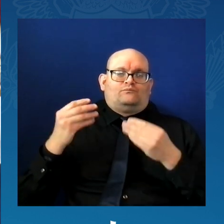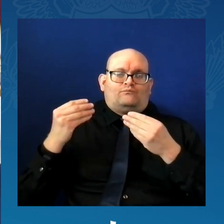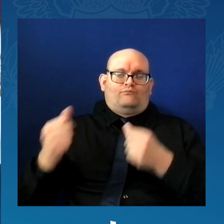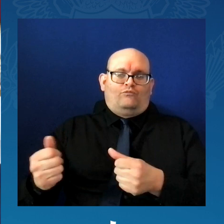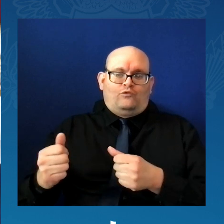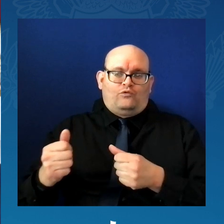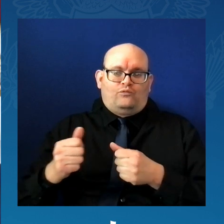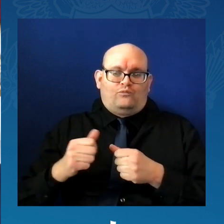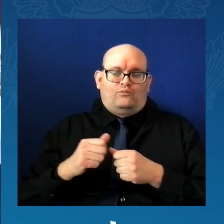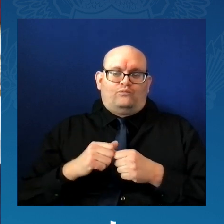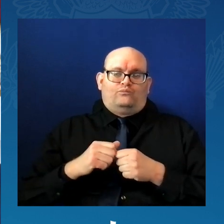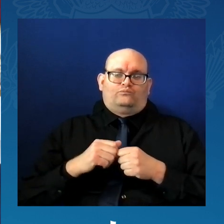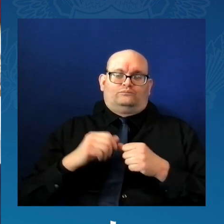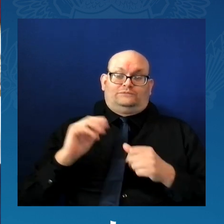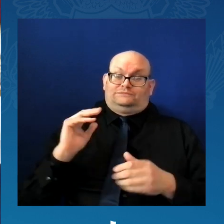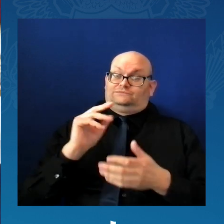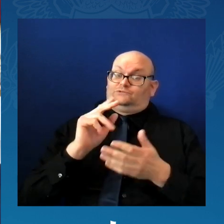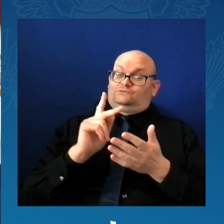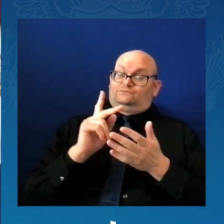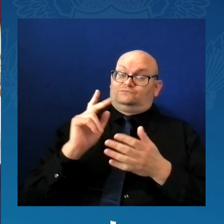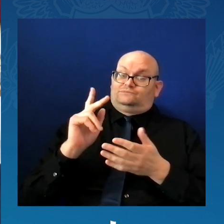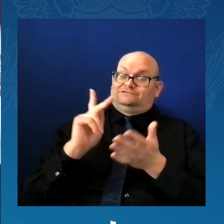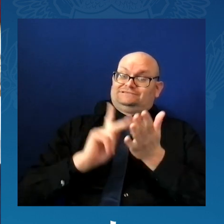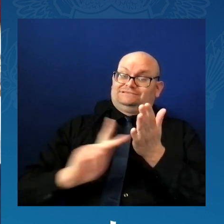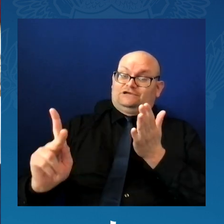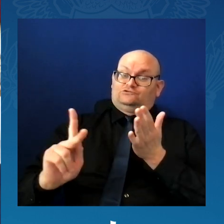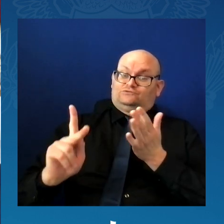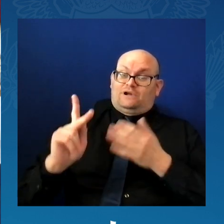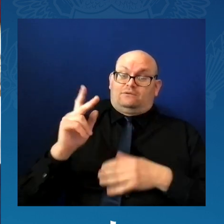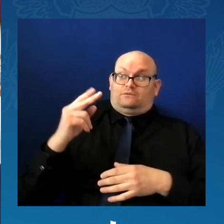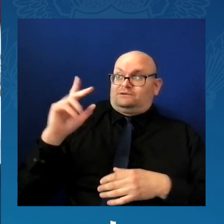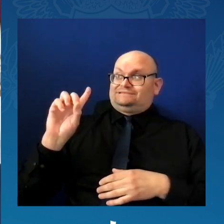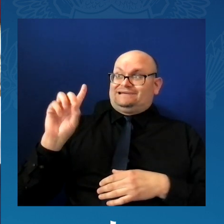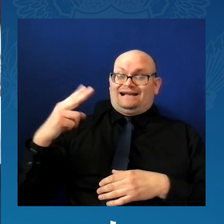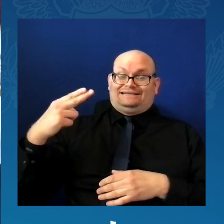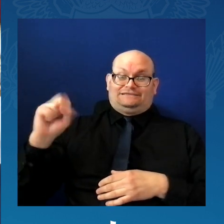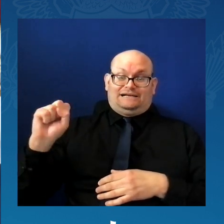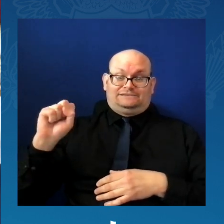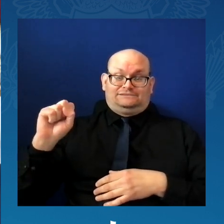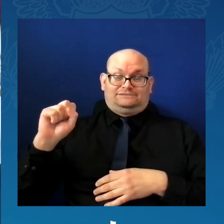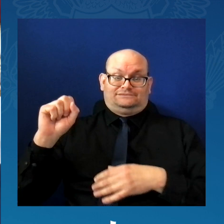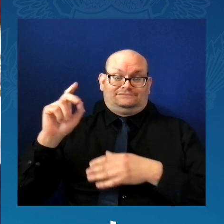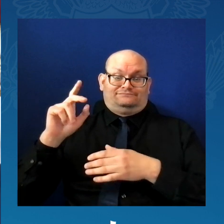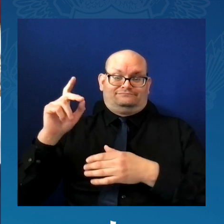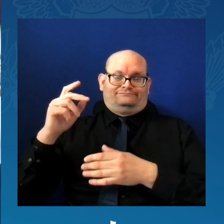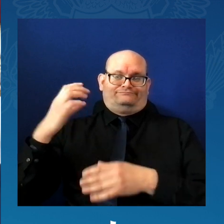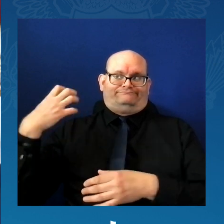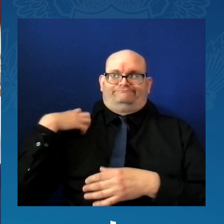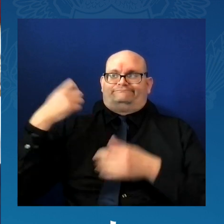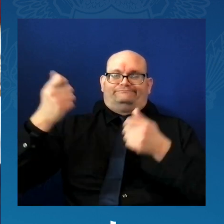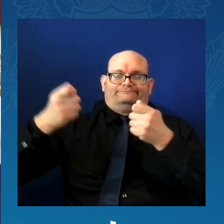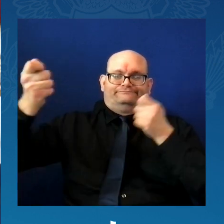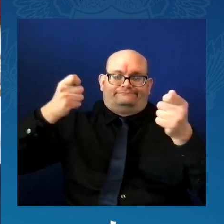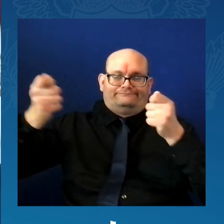recently signed out DHS space policy, and the focus was on ideas